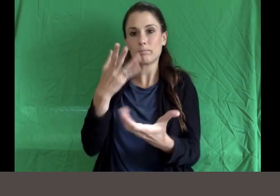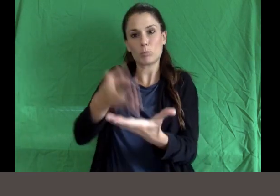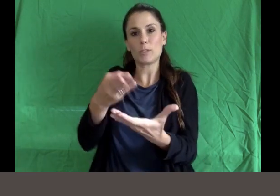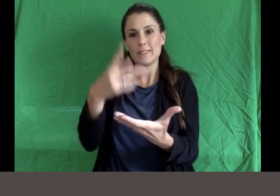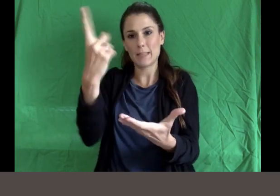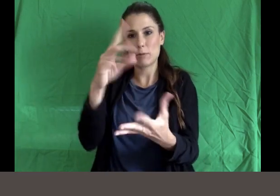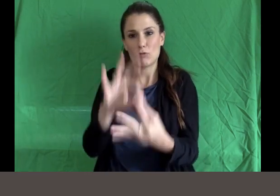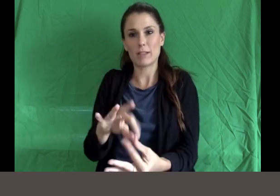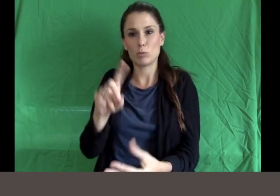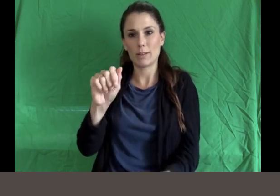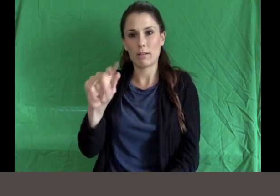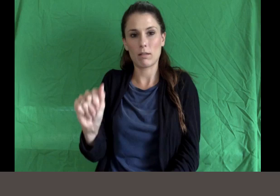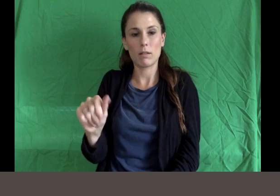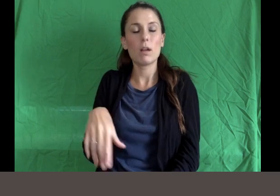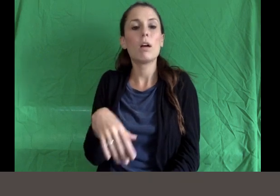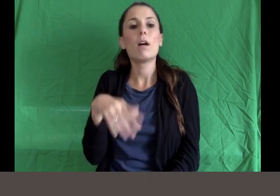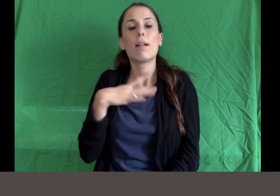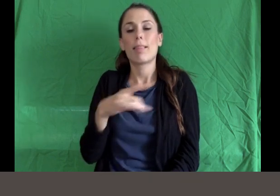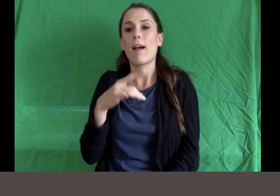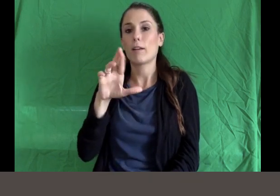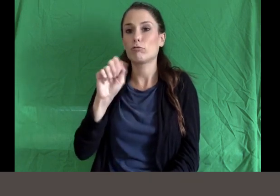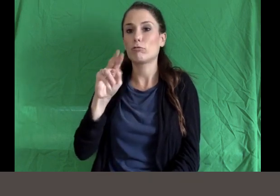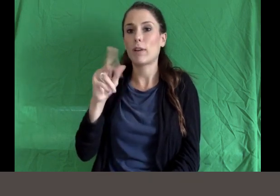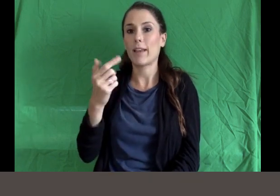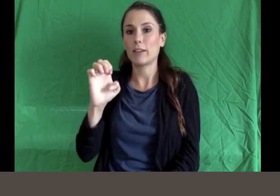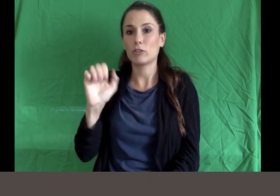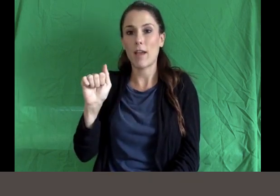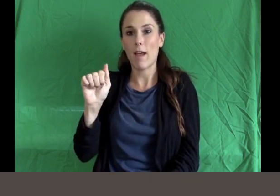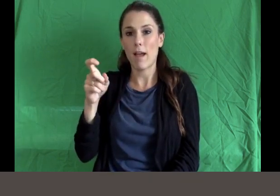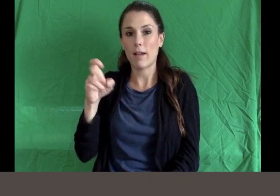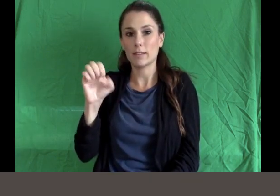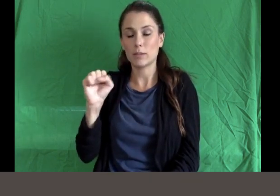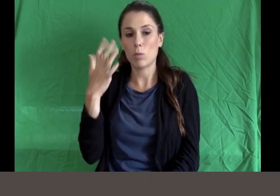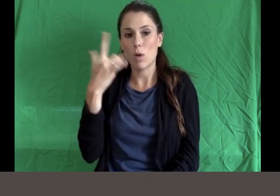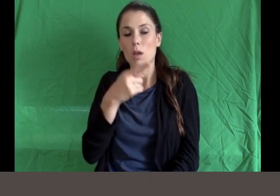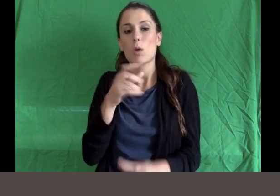like about the range axes you can actually include just a little bit more detail and Tufte